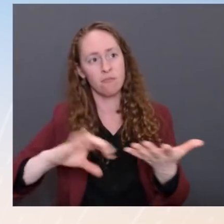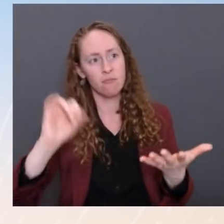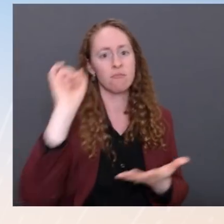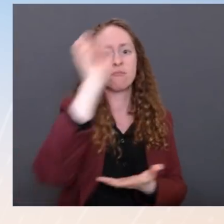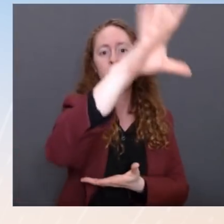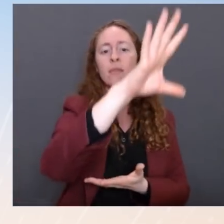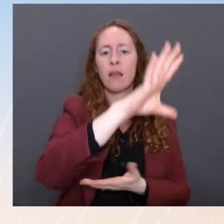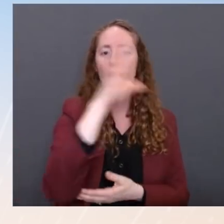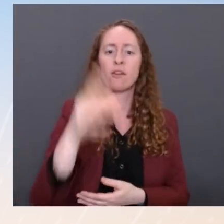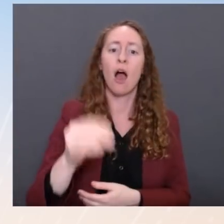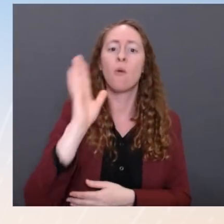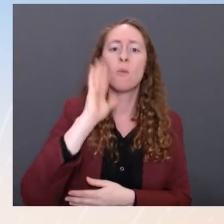Thank you, everyone.